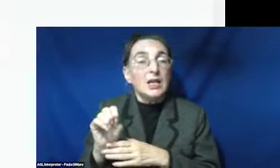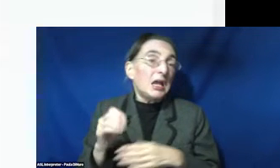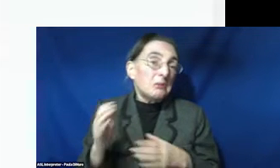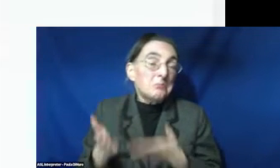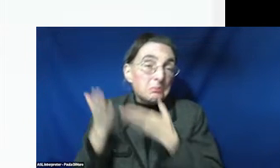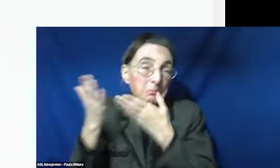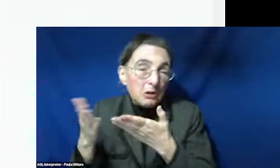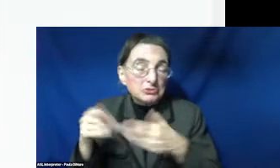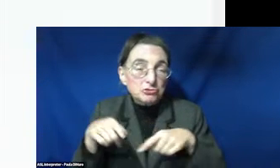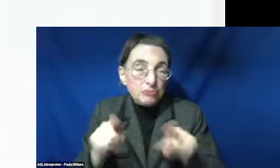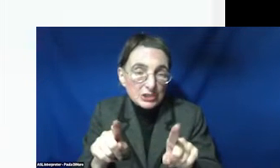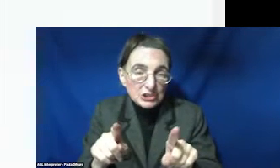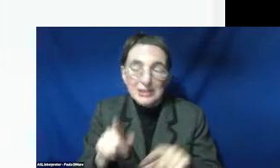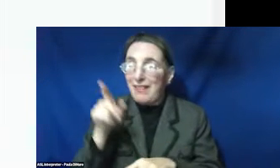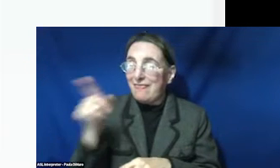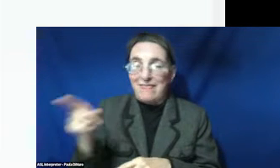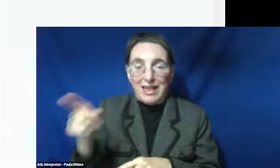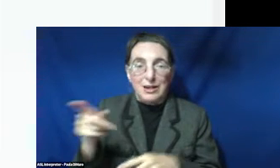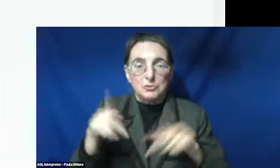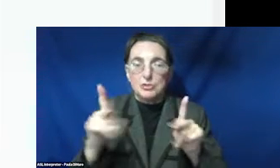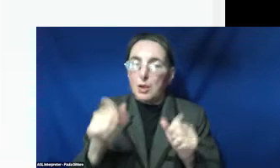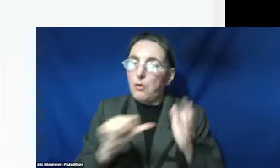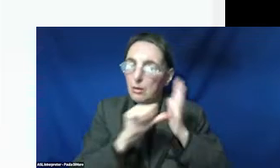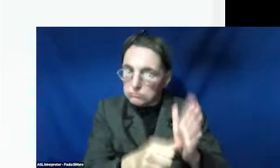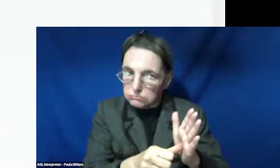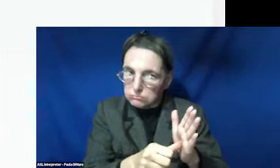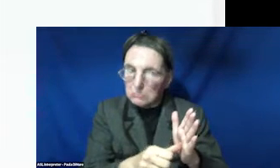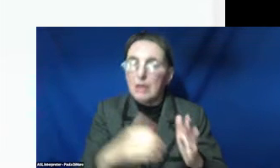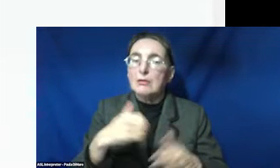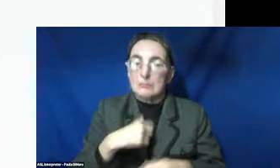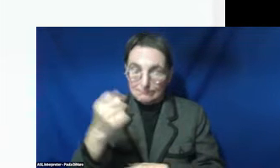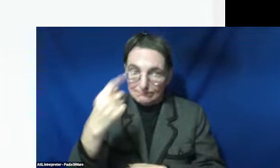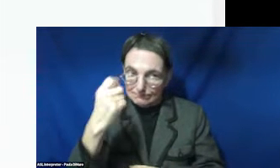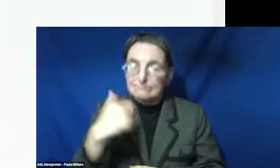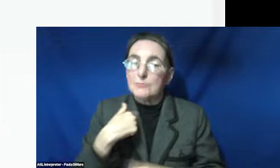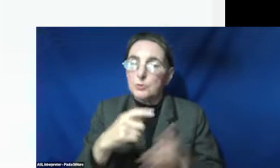This particular opportunity, I just want to highlight, has a requirement that has a prelim proposal.